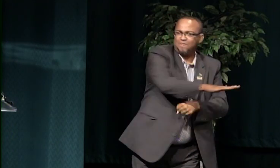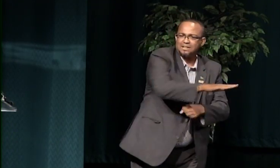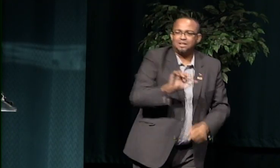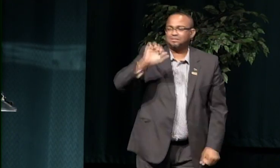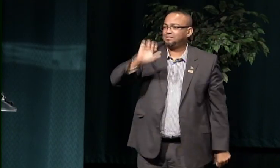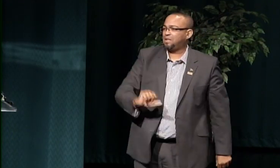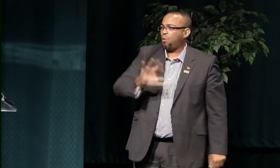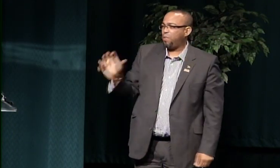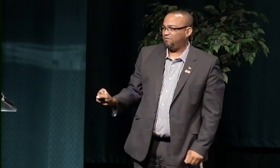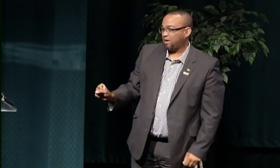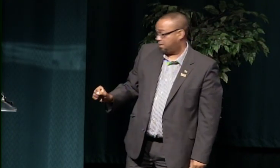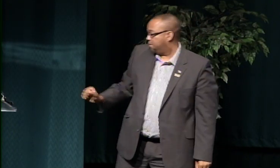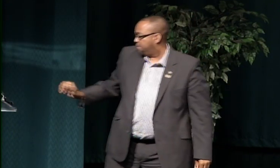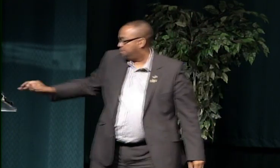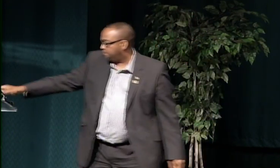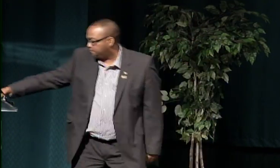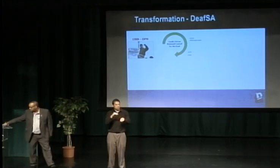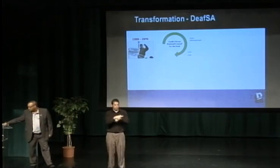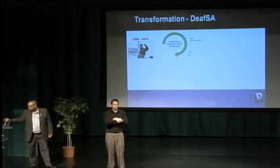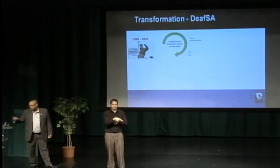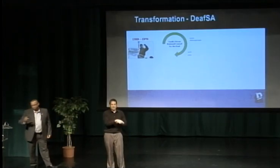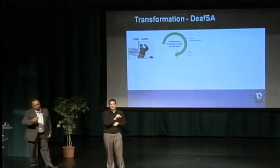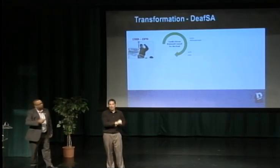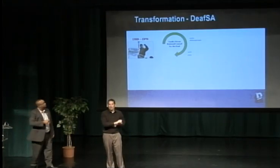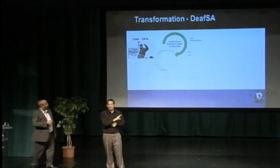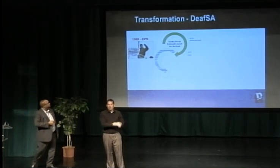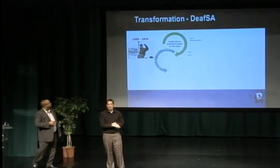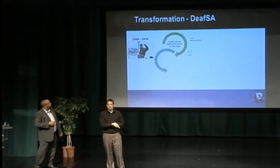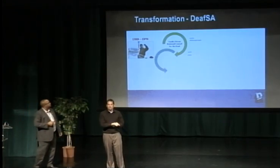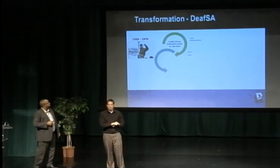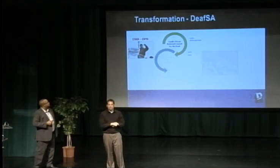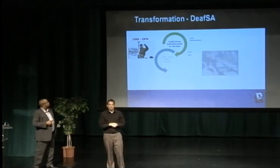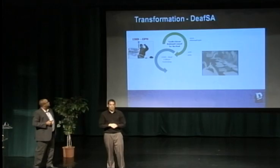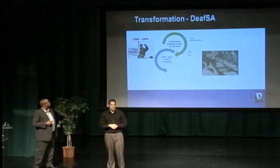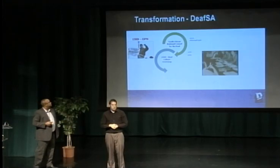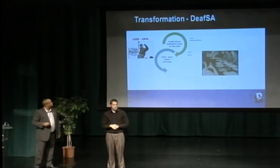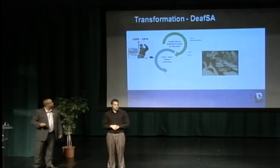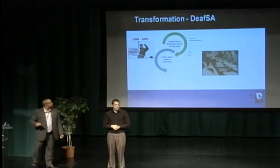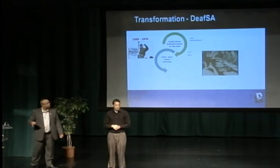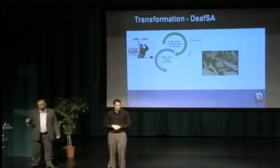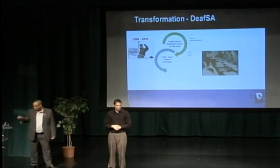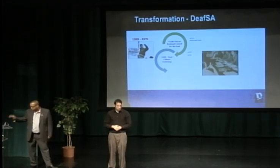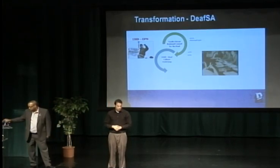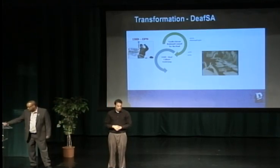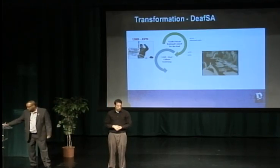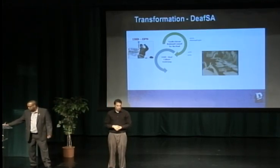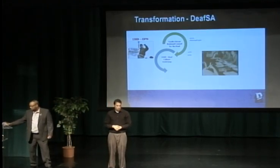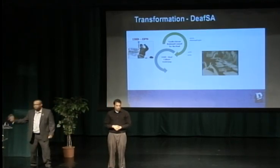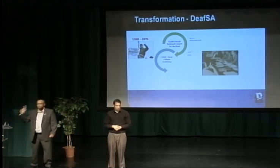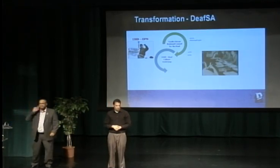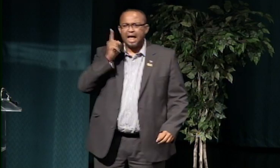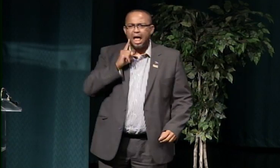across the world including South Africa.